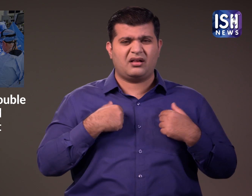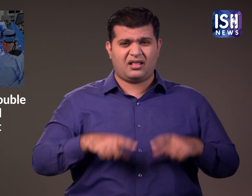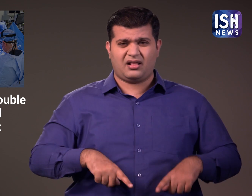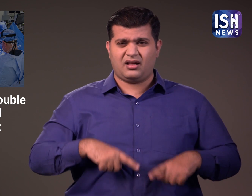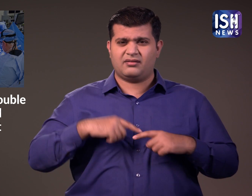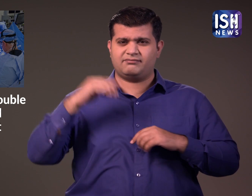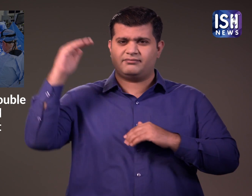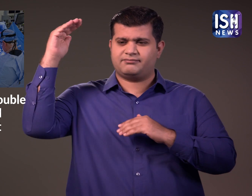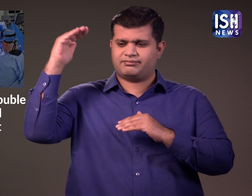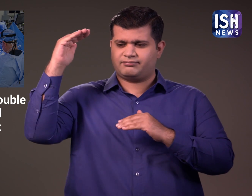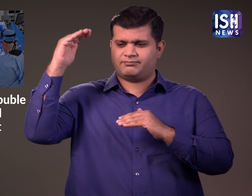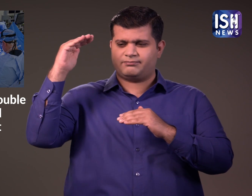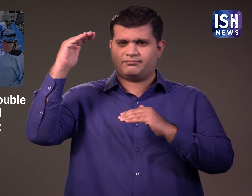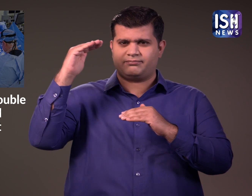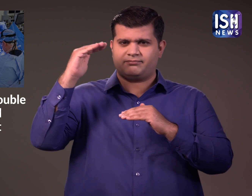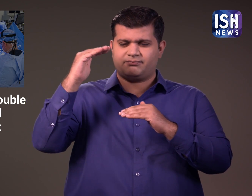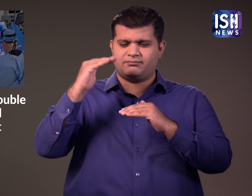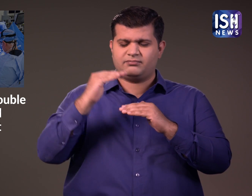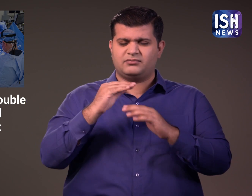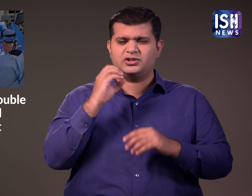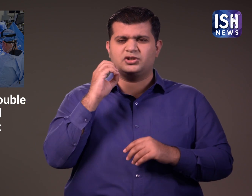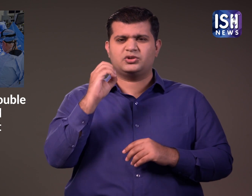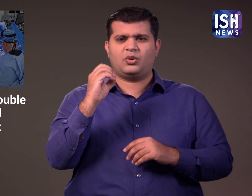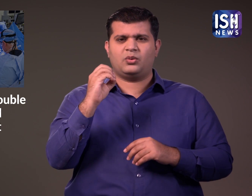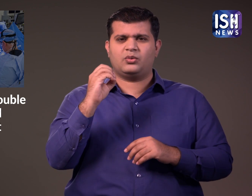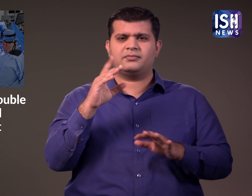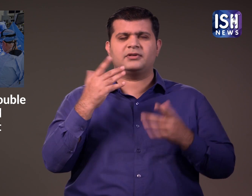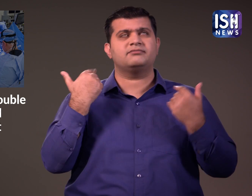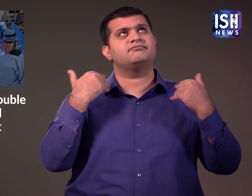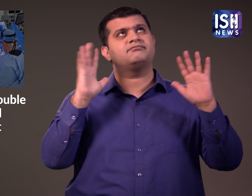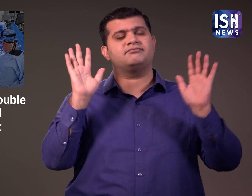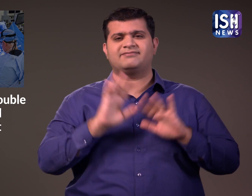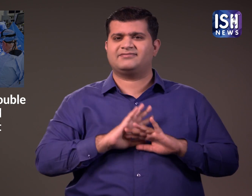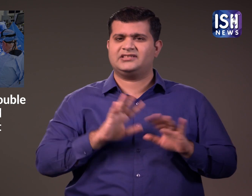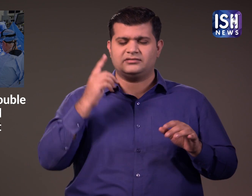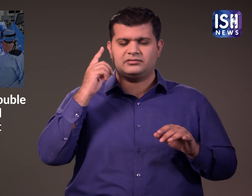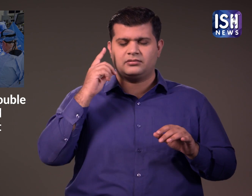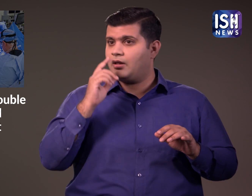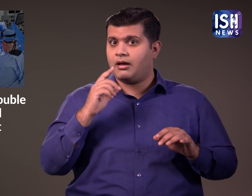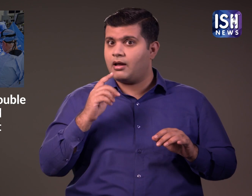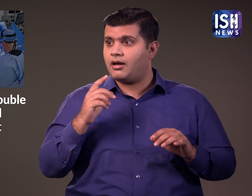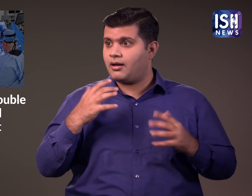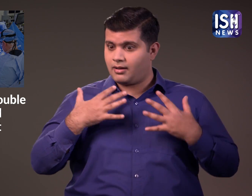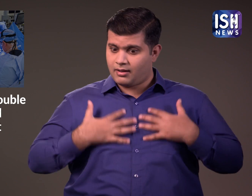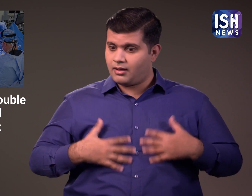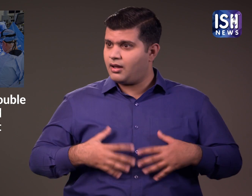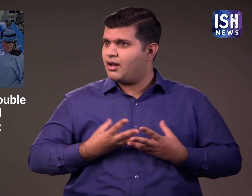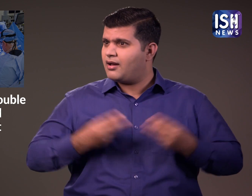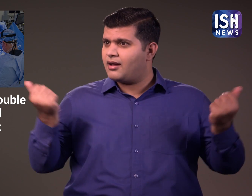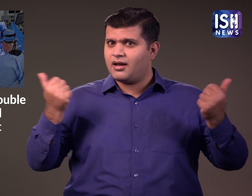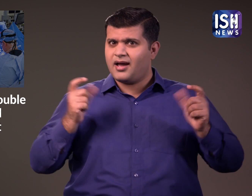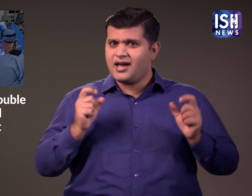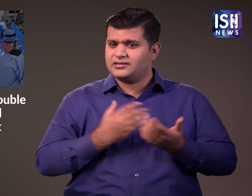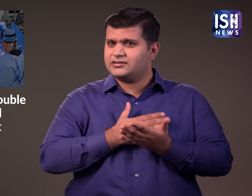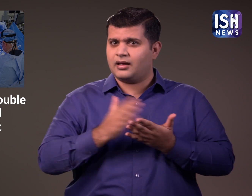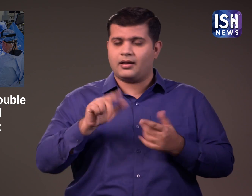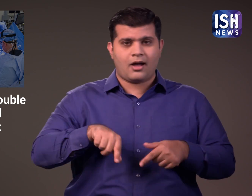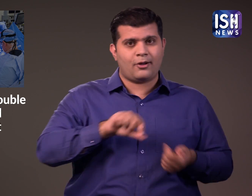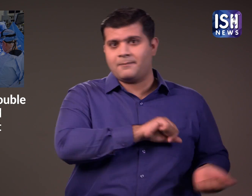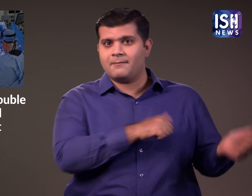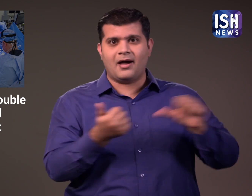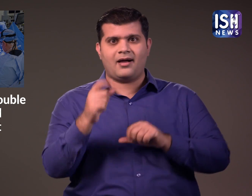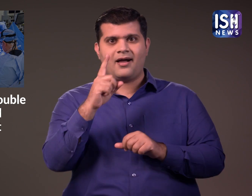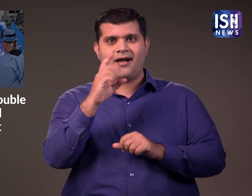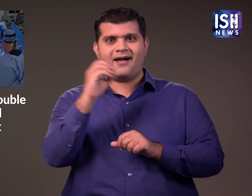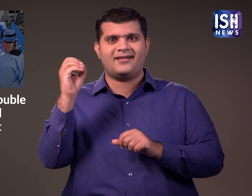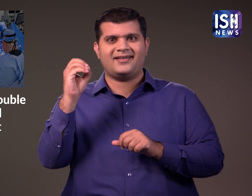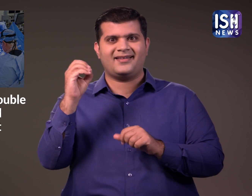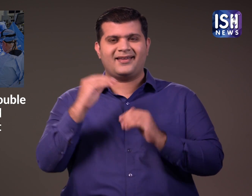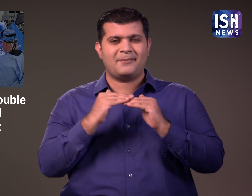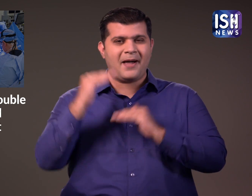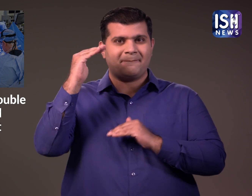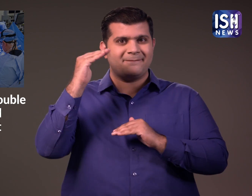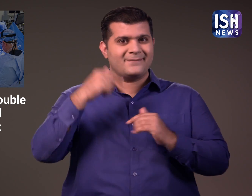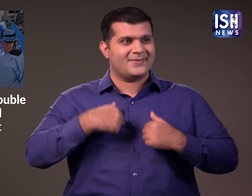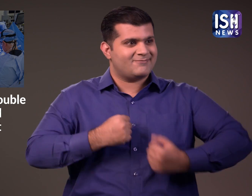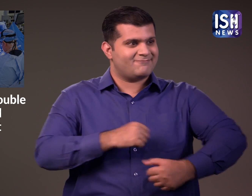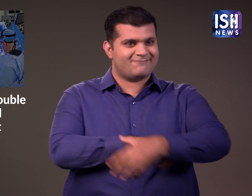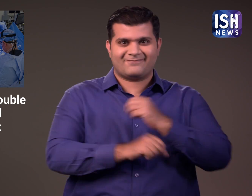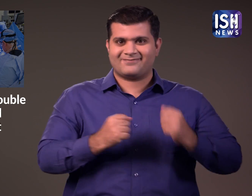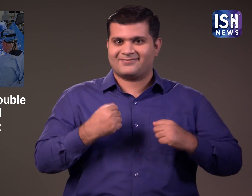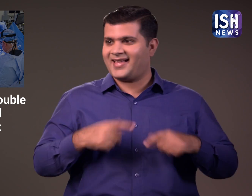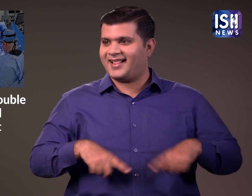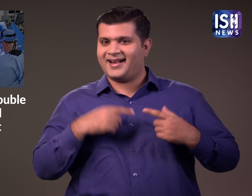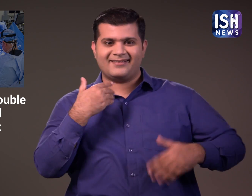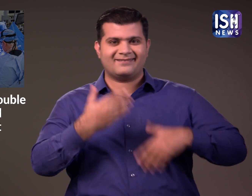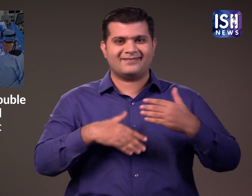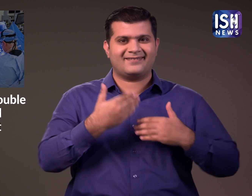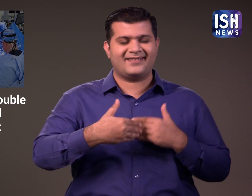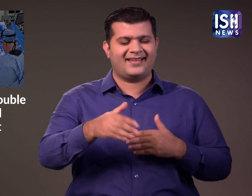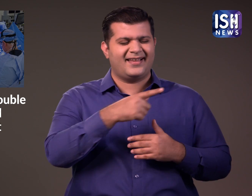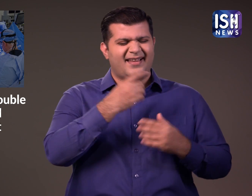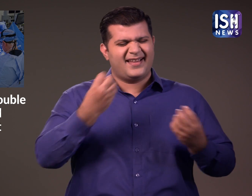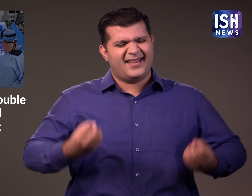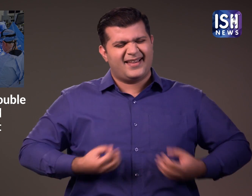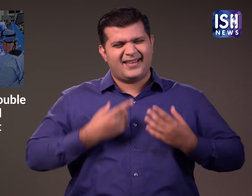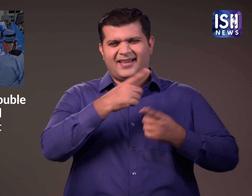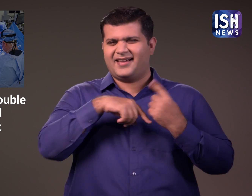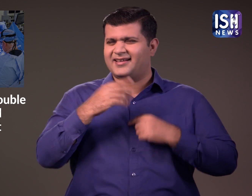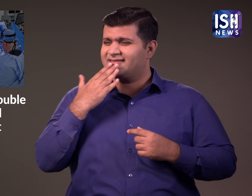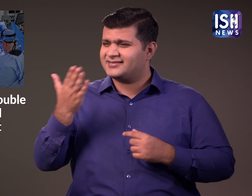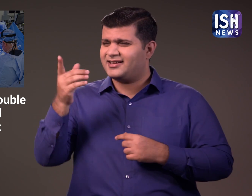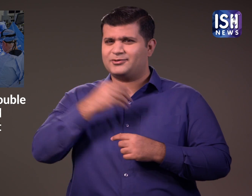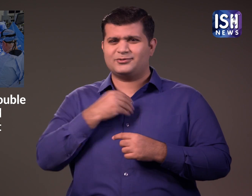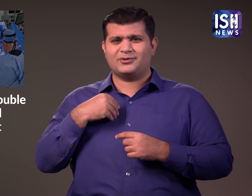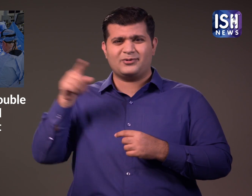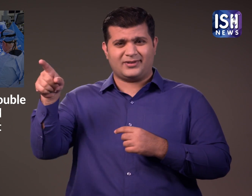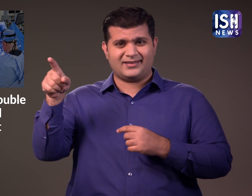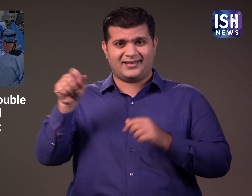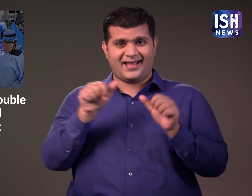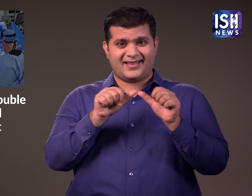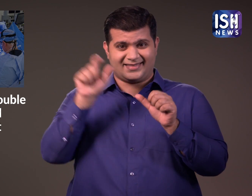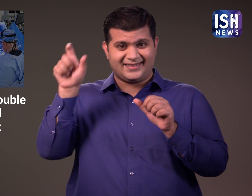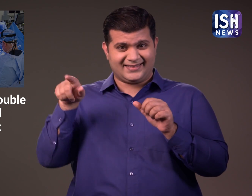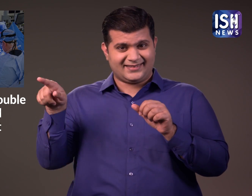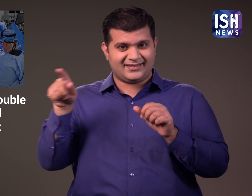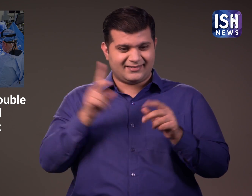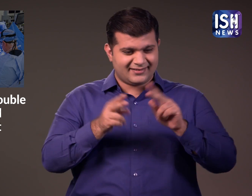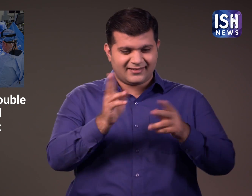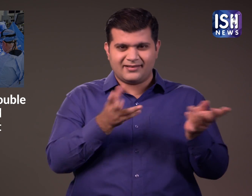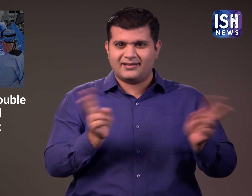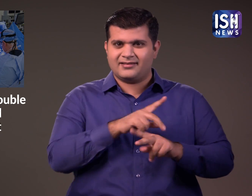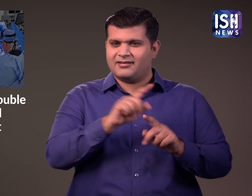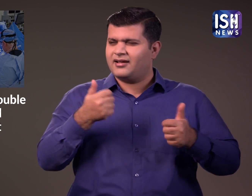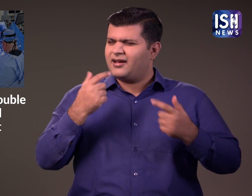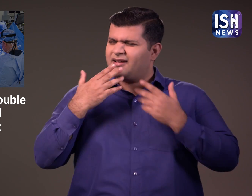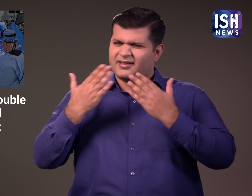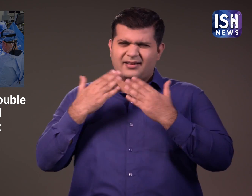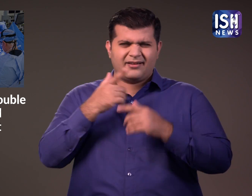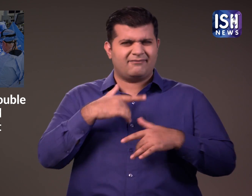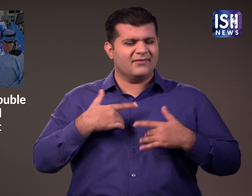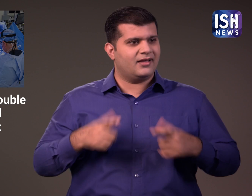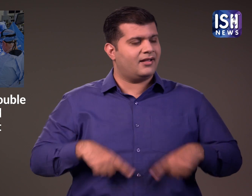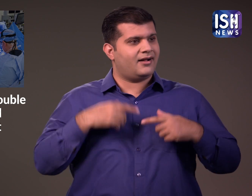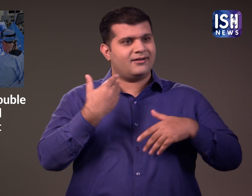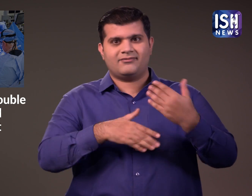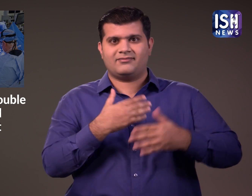My life went from zero to 100 because of these doctors. Thank you Dr Ankit!